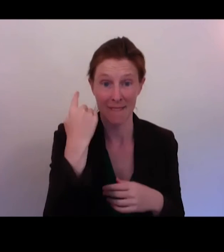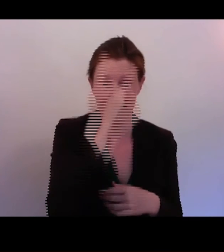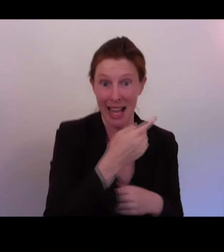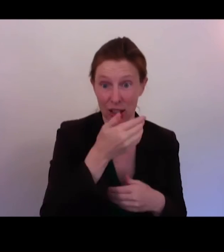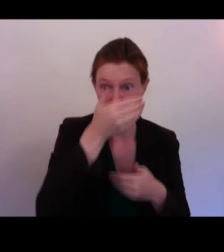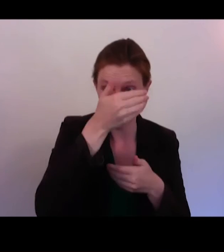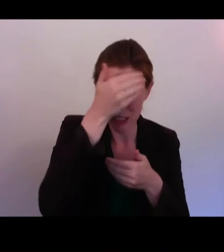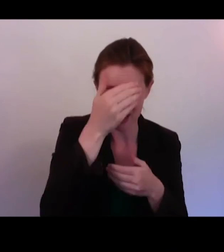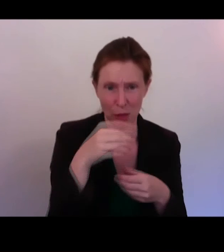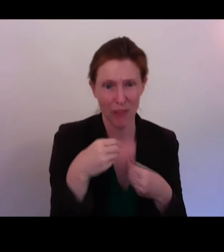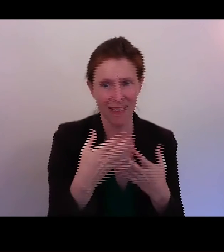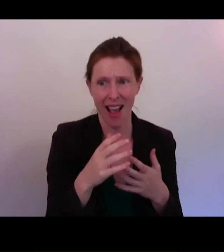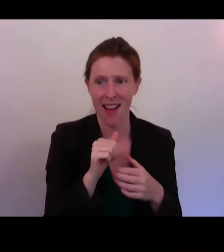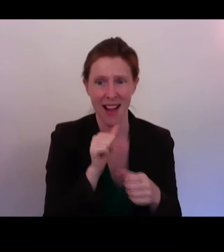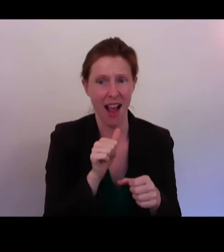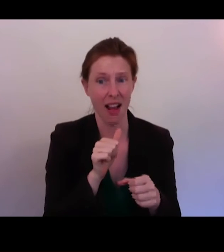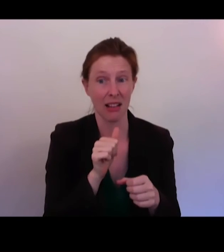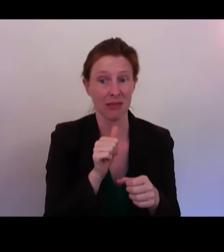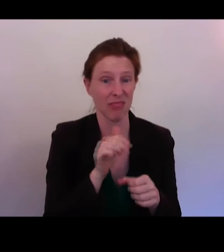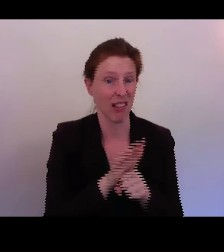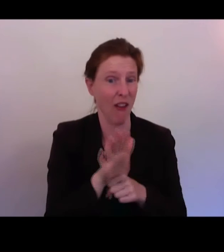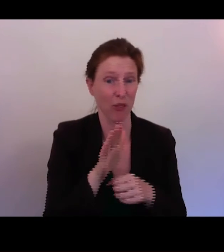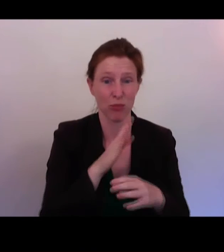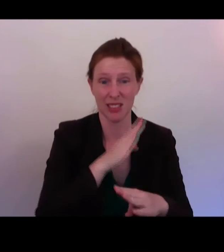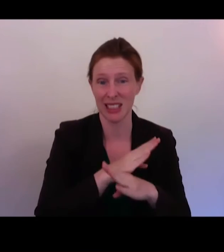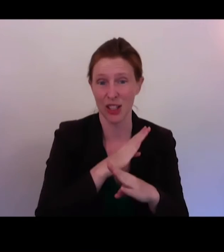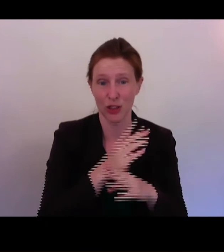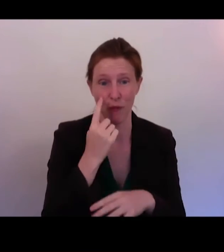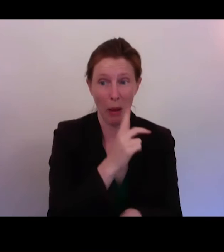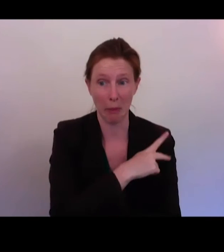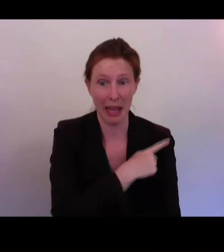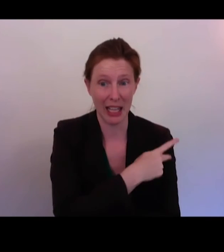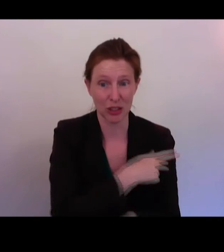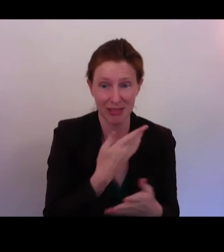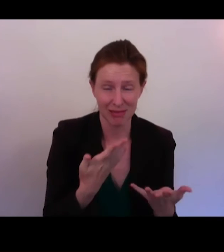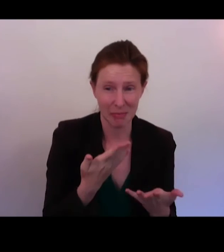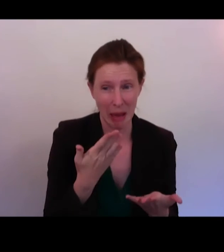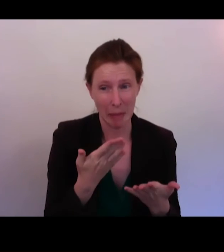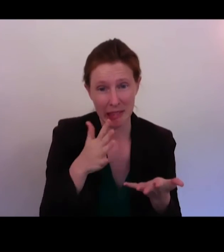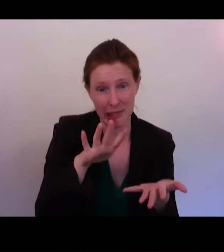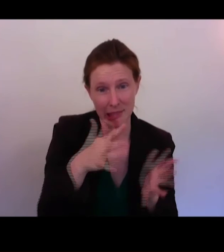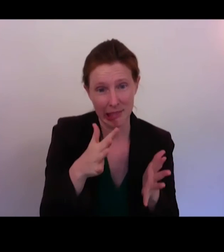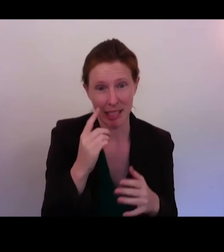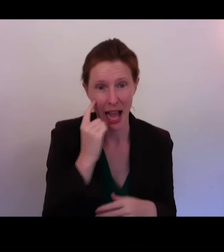"Now the face shield question, "what if it doesn't provide enough protection "for the patient?